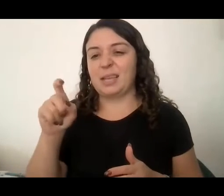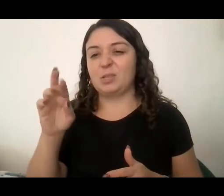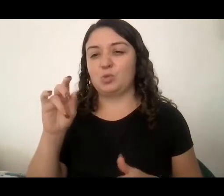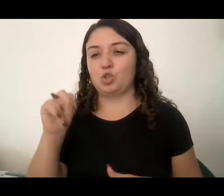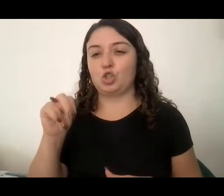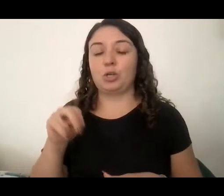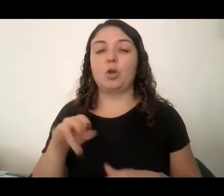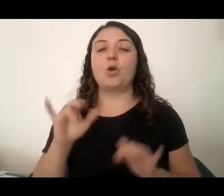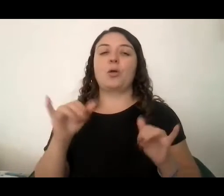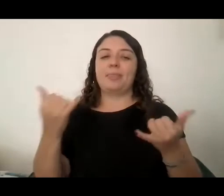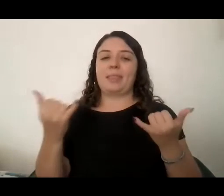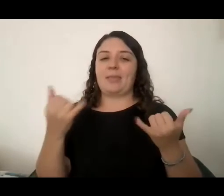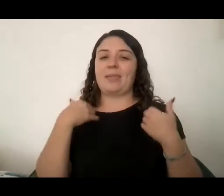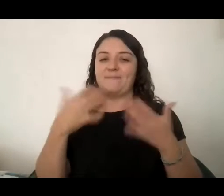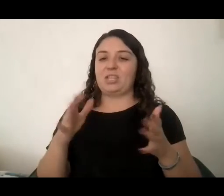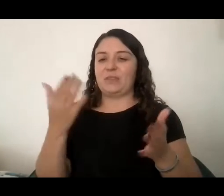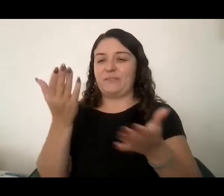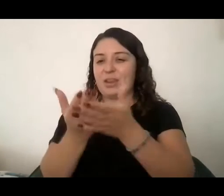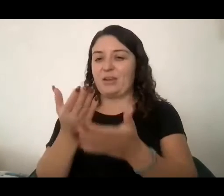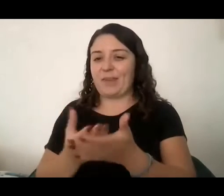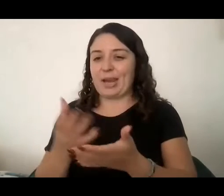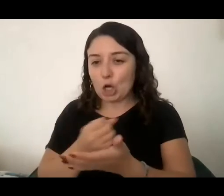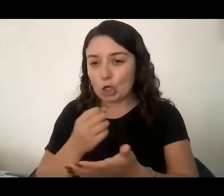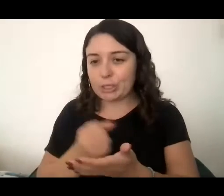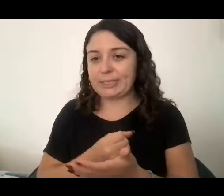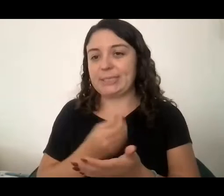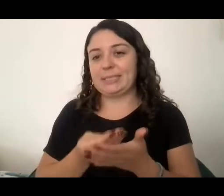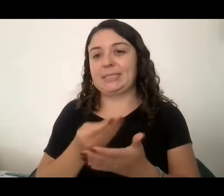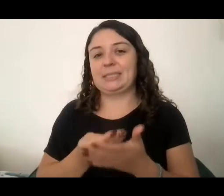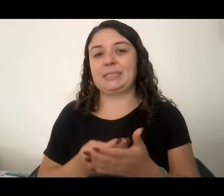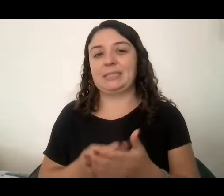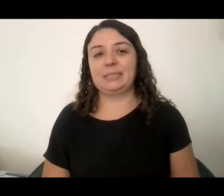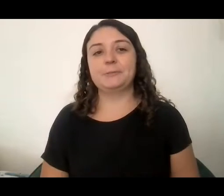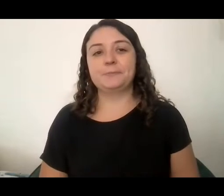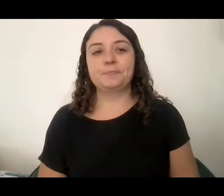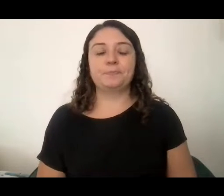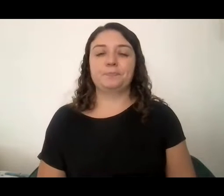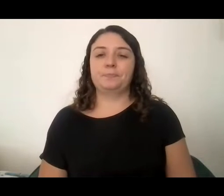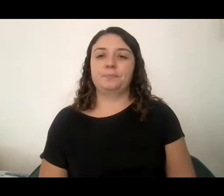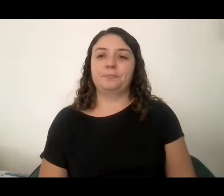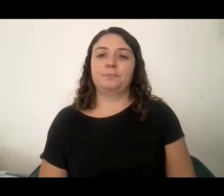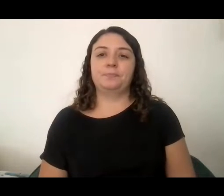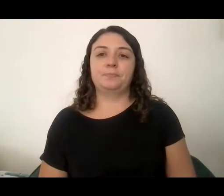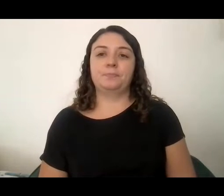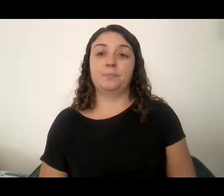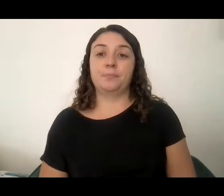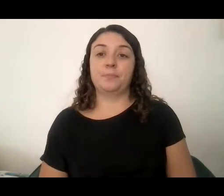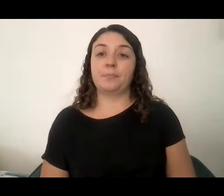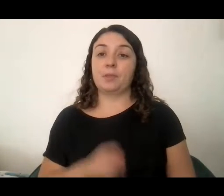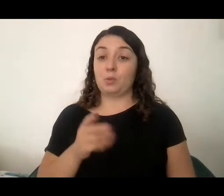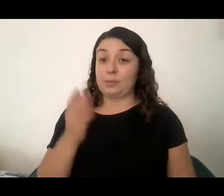when they have verified earnings, your final earnings. So when you submit that tax return,